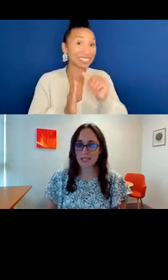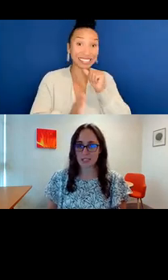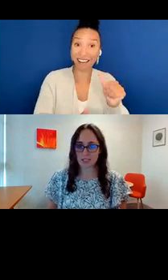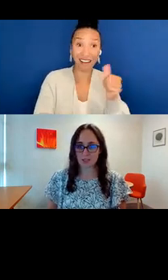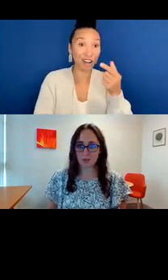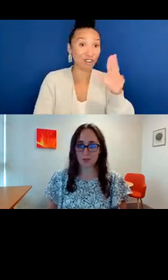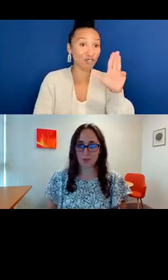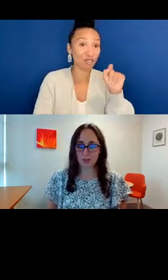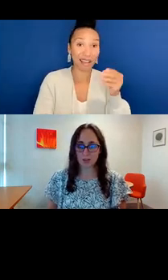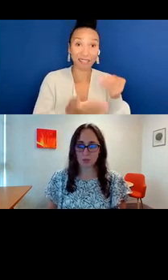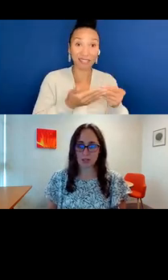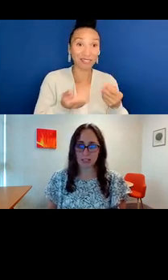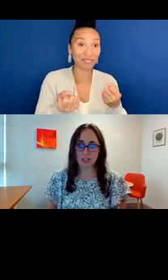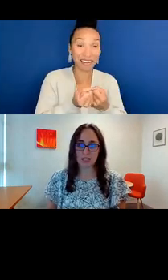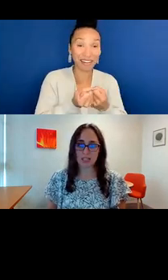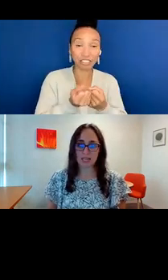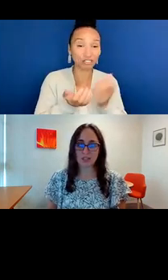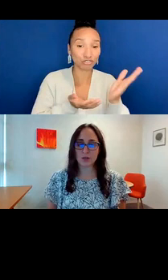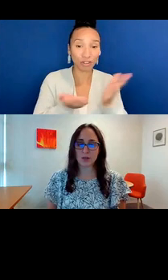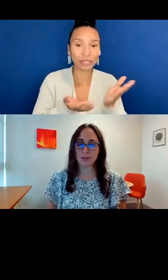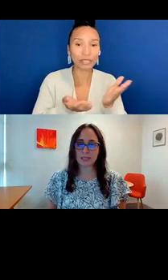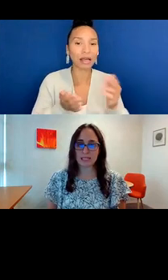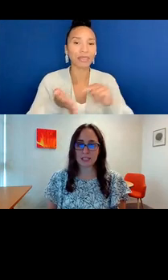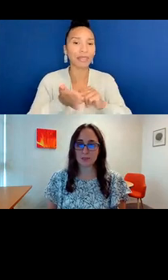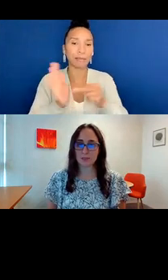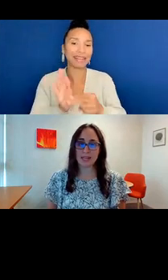because this progress report is looking at your ability